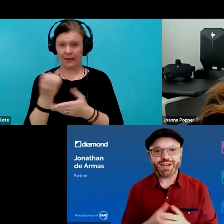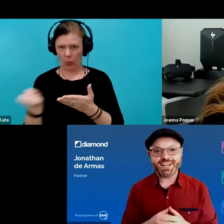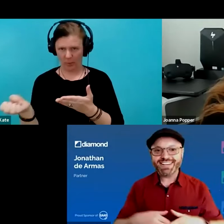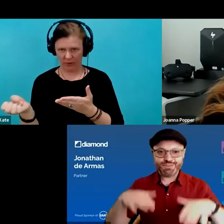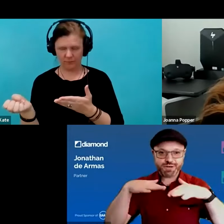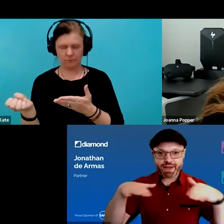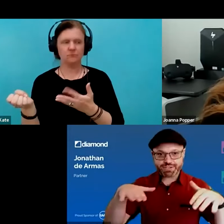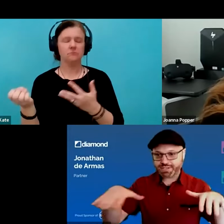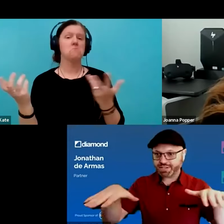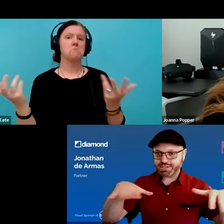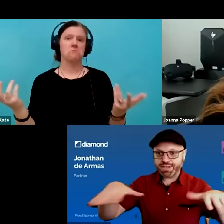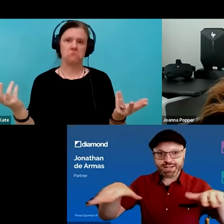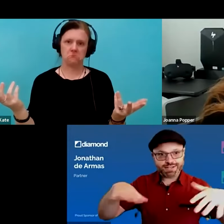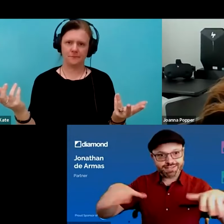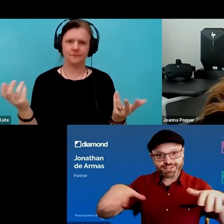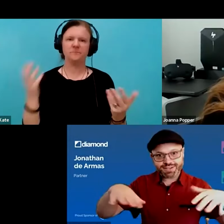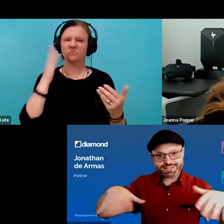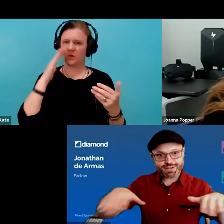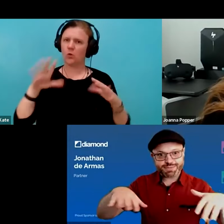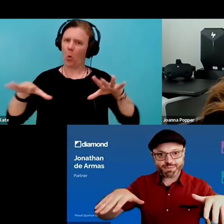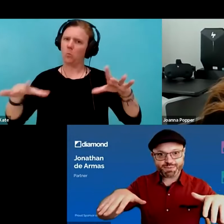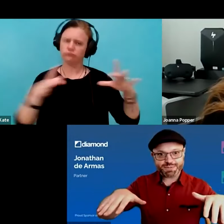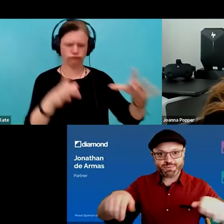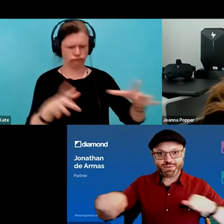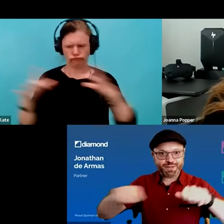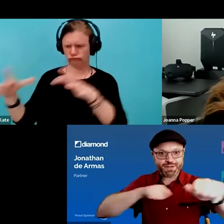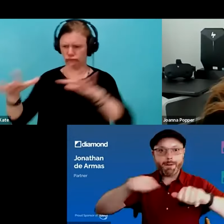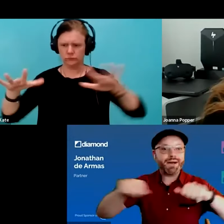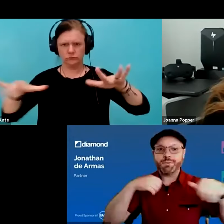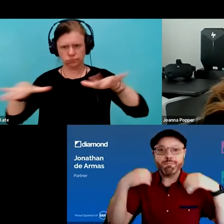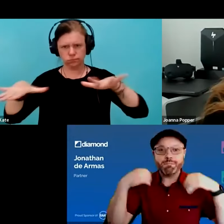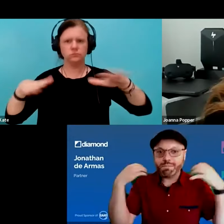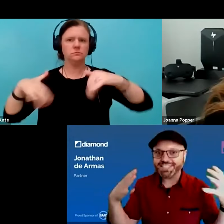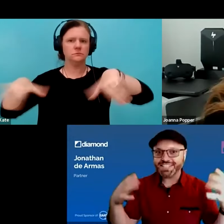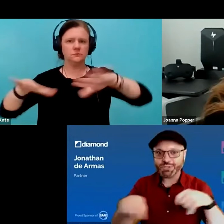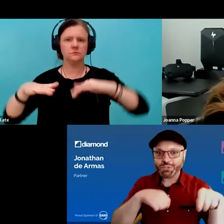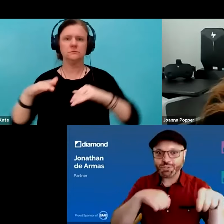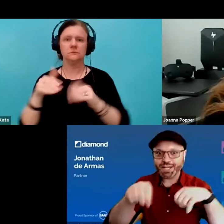right. You can imagine these DJ setup tables with like about a million little